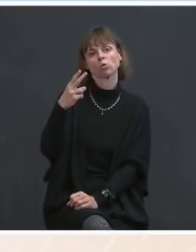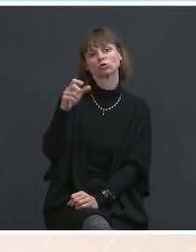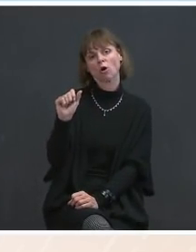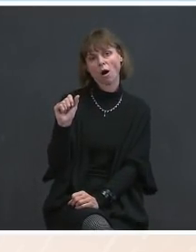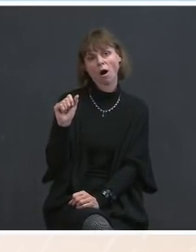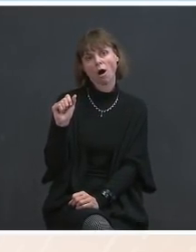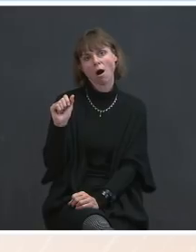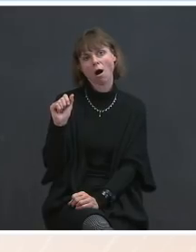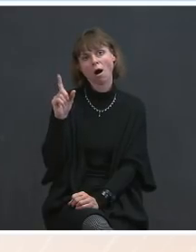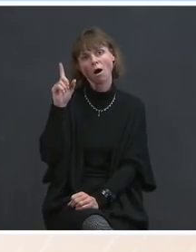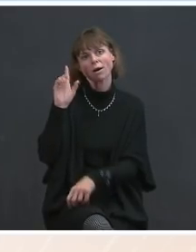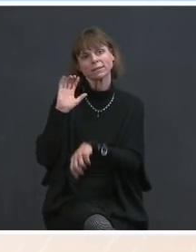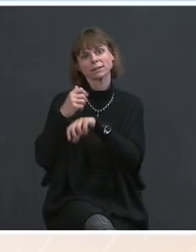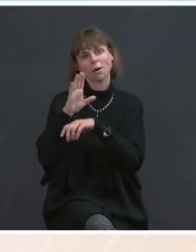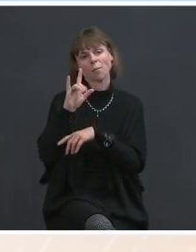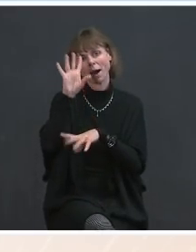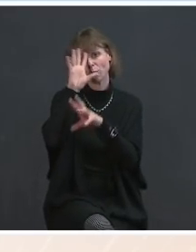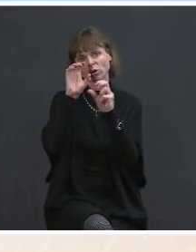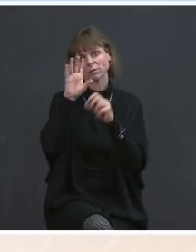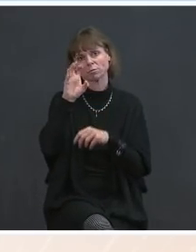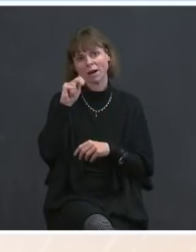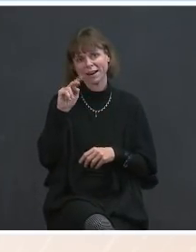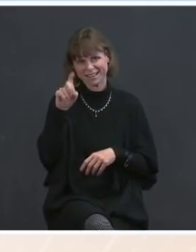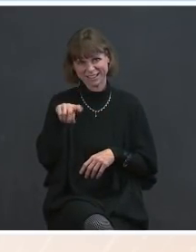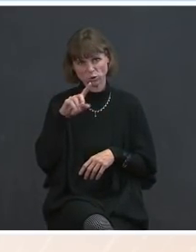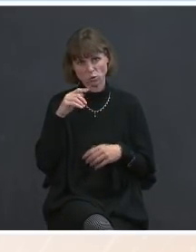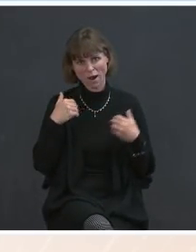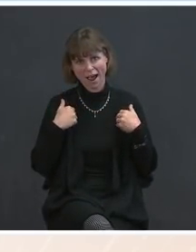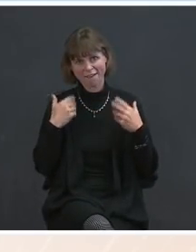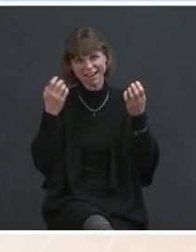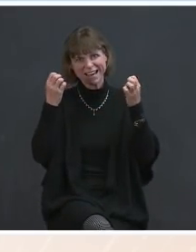to decide whether or not there needs to be emergency temporary standards